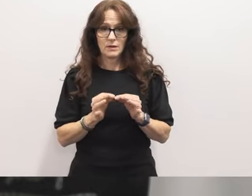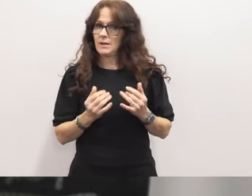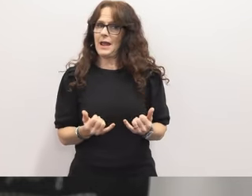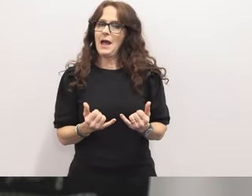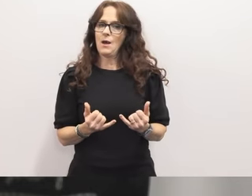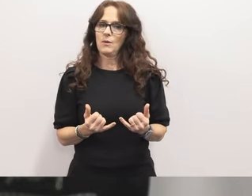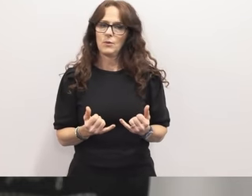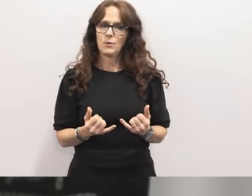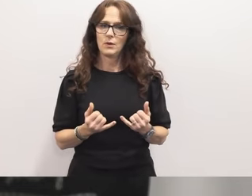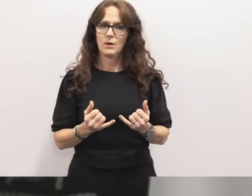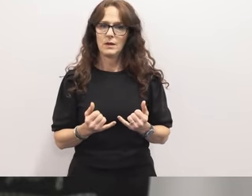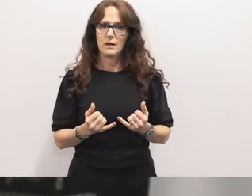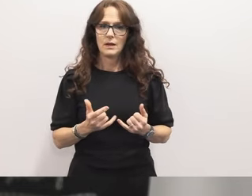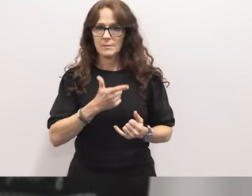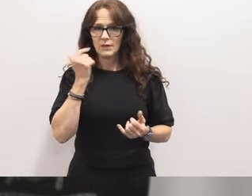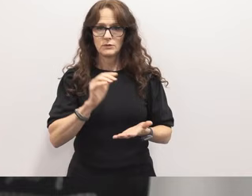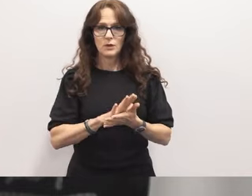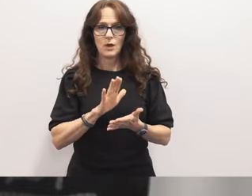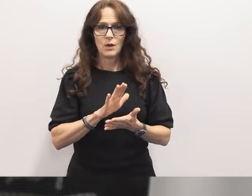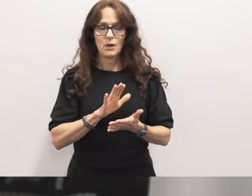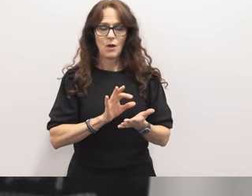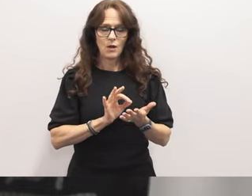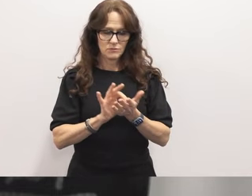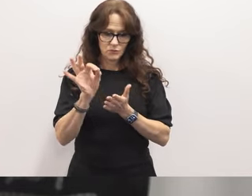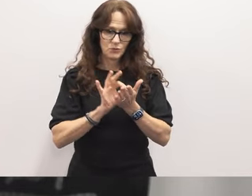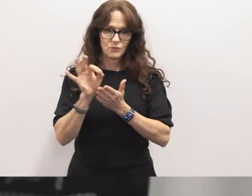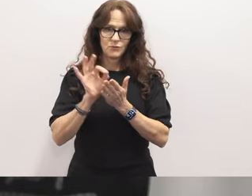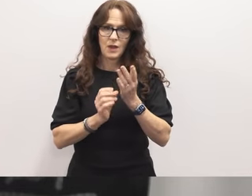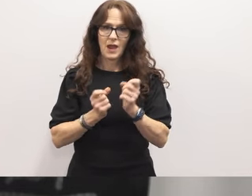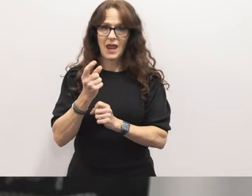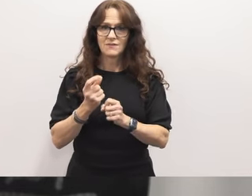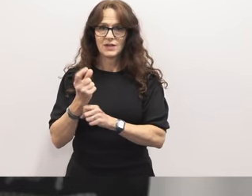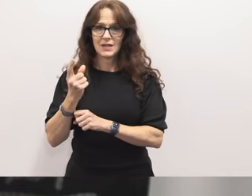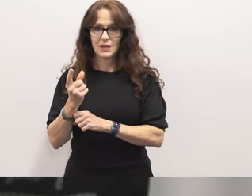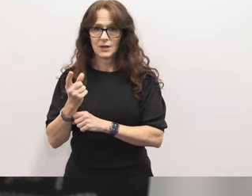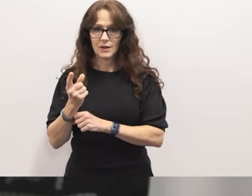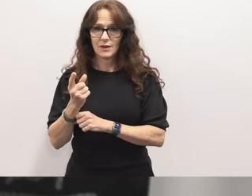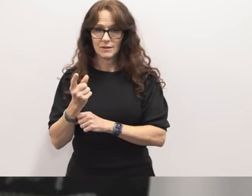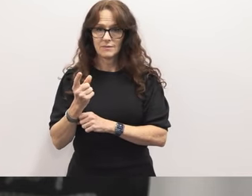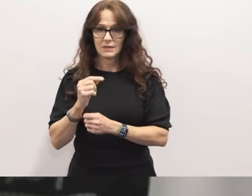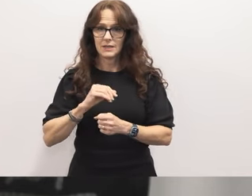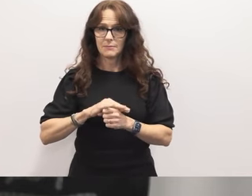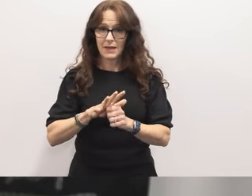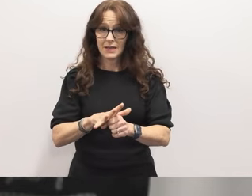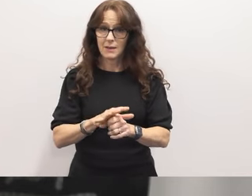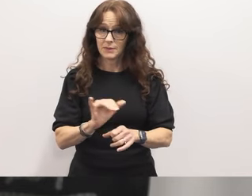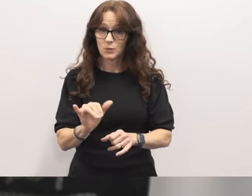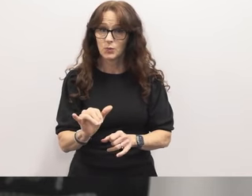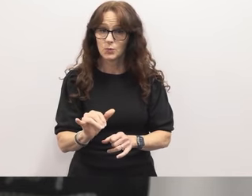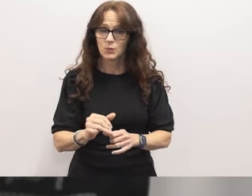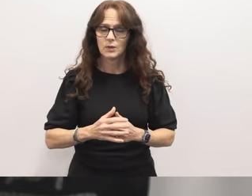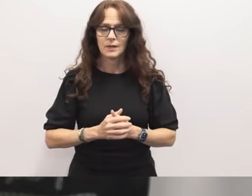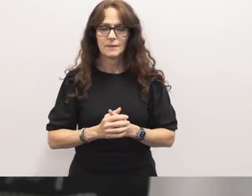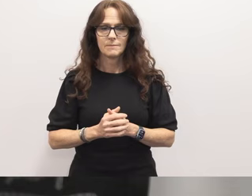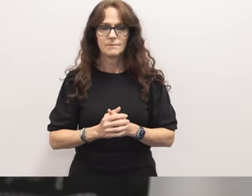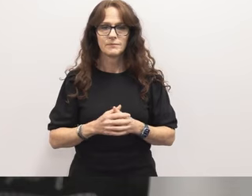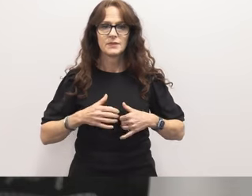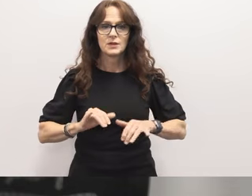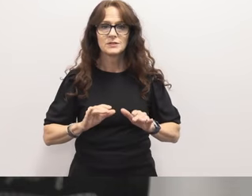is not only because our scores go up every single year, given the pandemic as well, but that they're still going up.